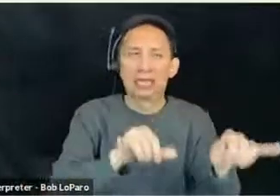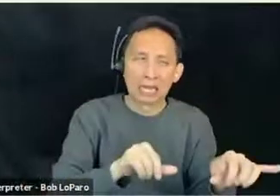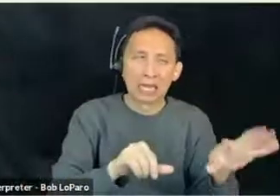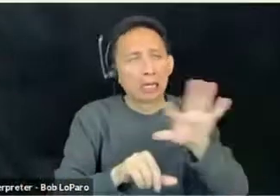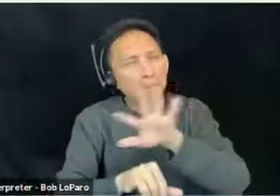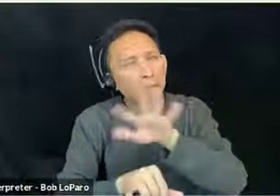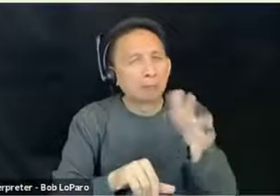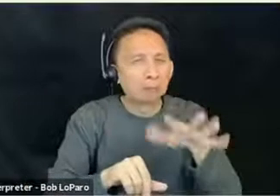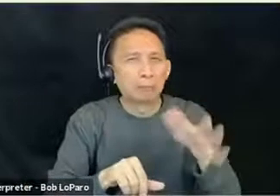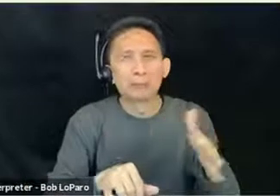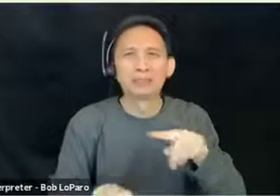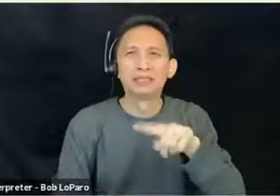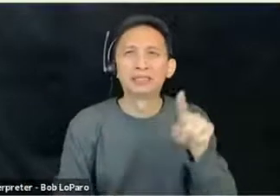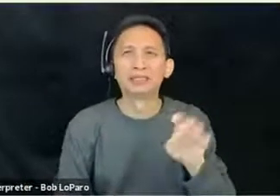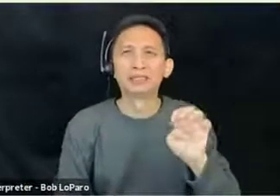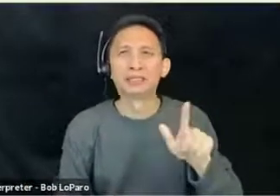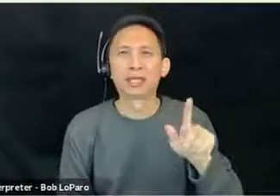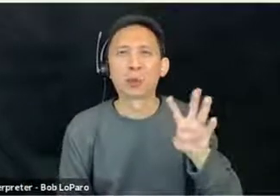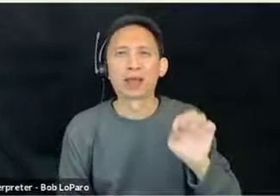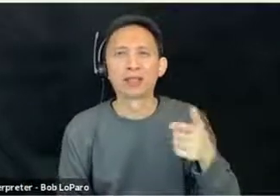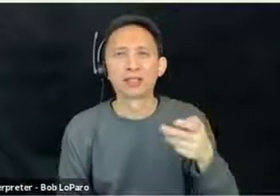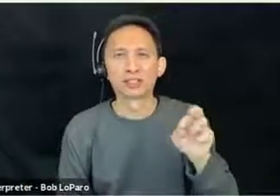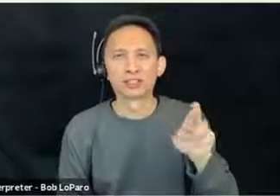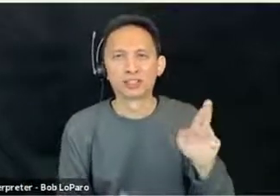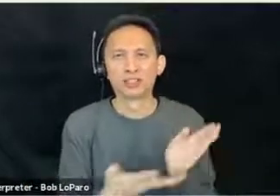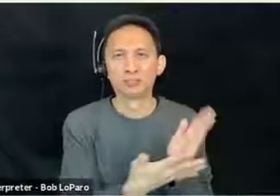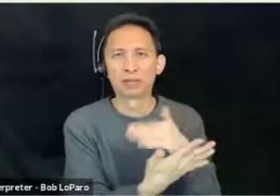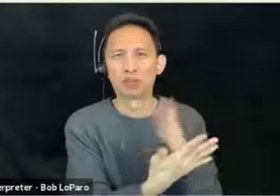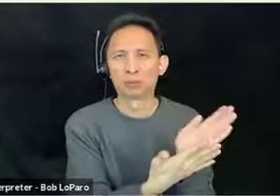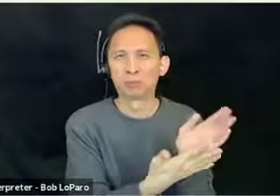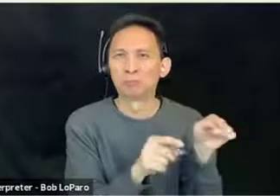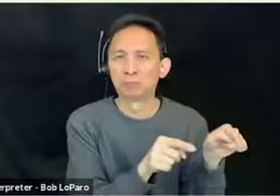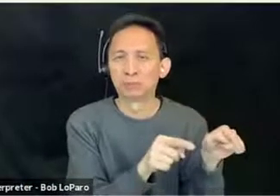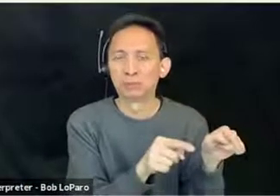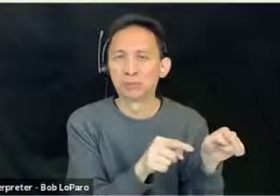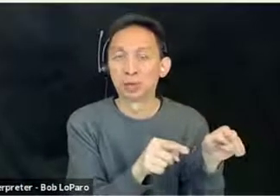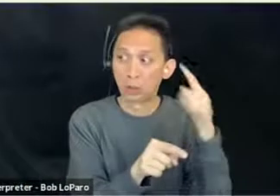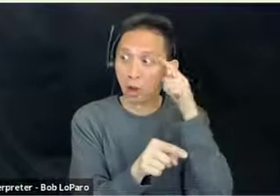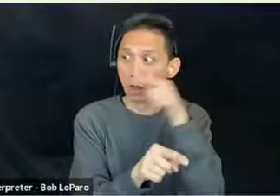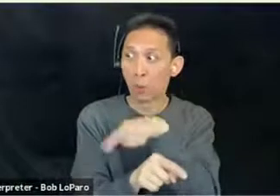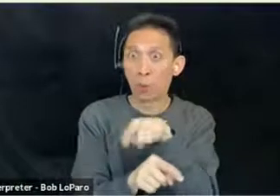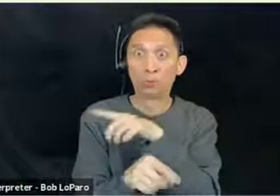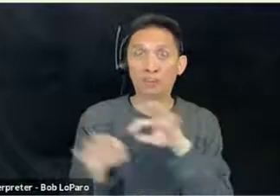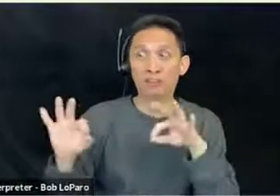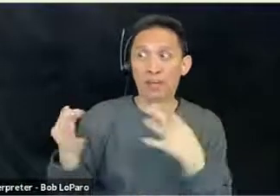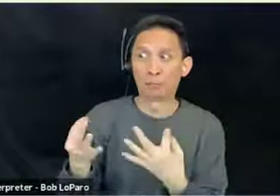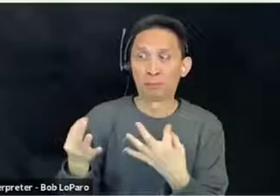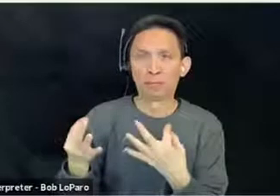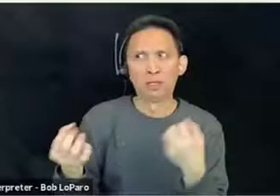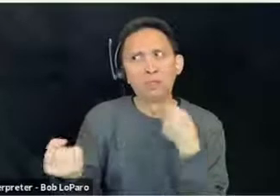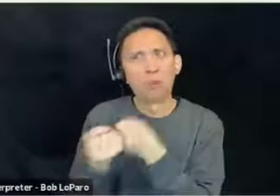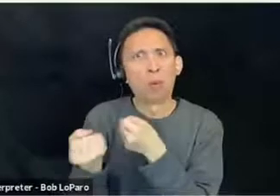And so, several years ago we said, "You know what? These families need some support as well. We wanna support them."